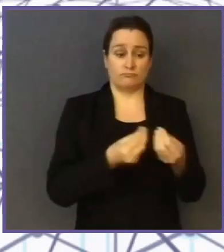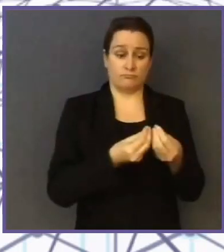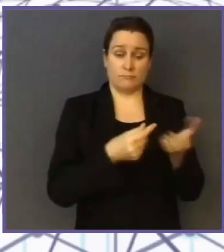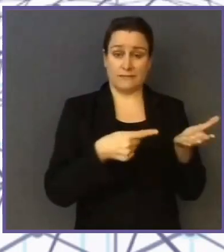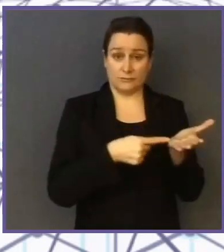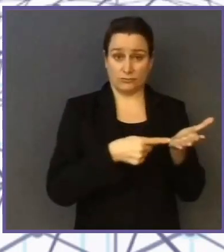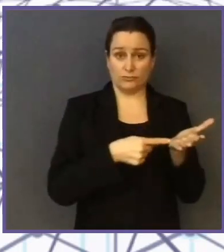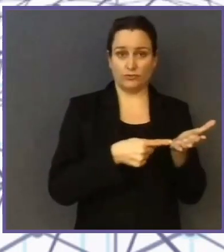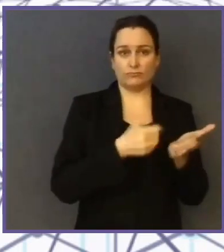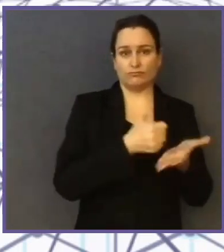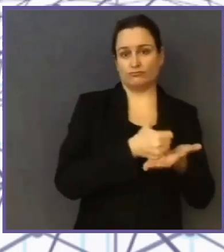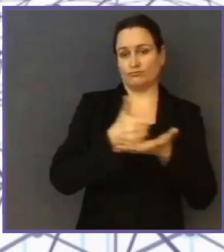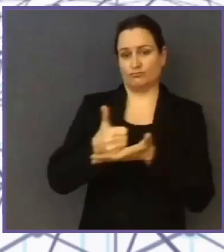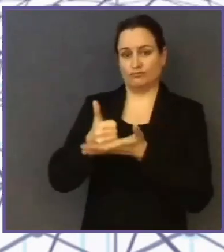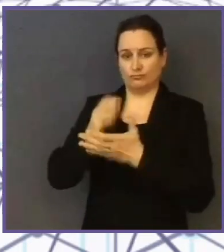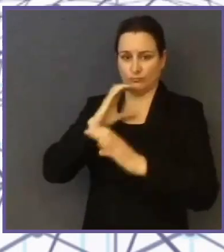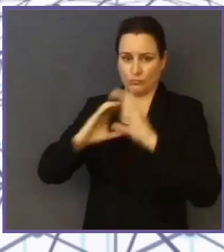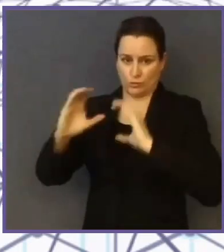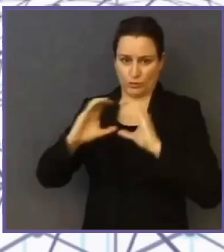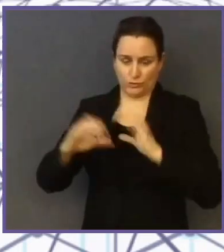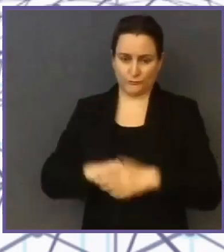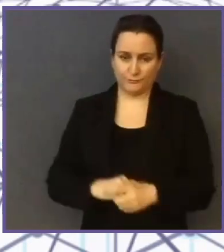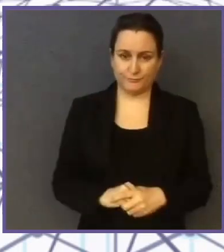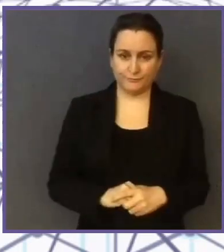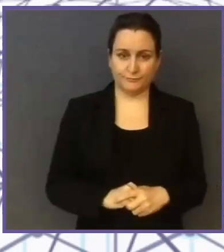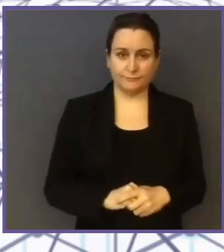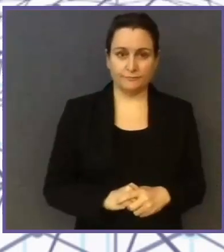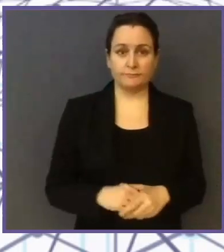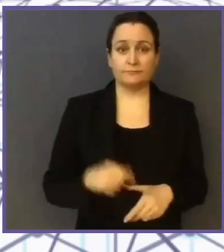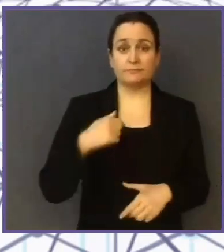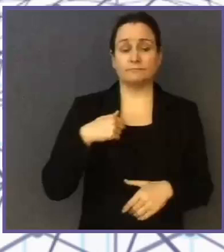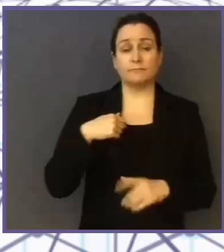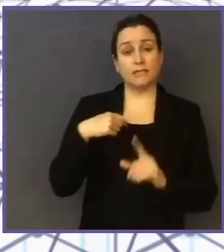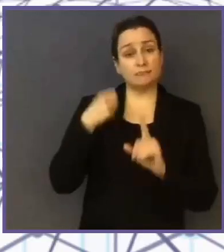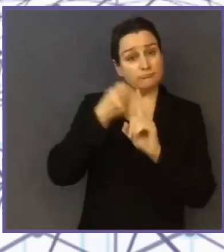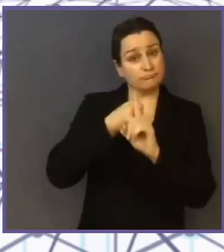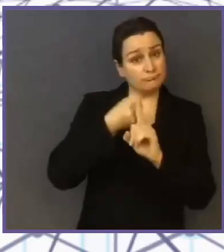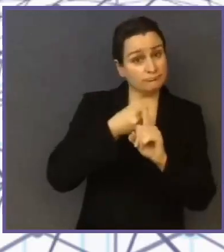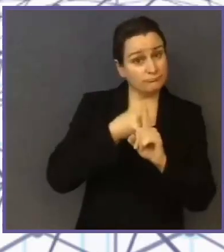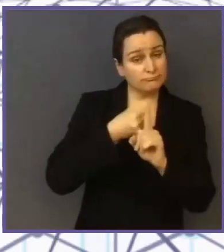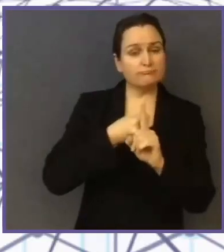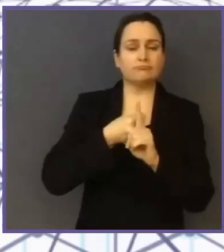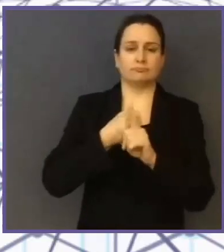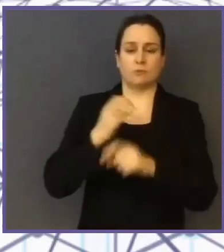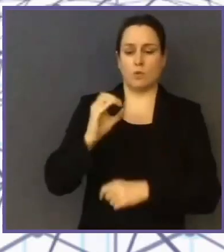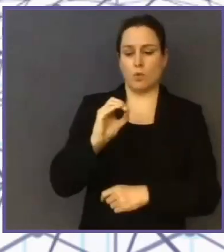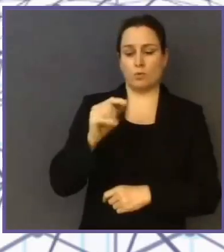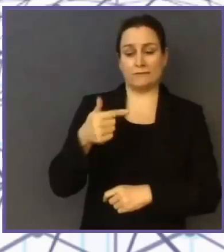I am dedicated to the promotion and advocacy of occupational therapy in Nepal as a Secretary